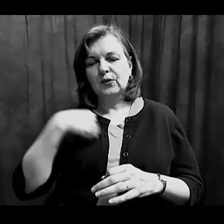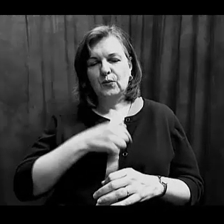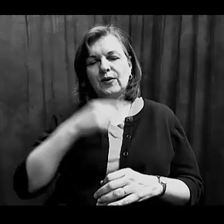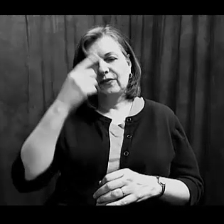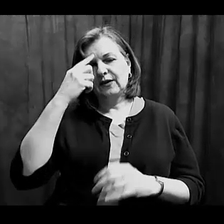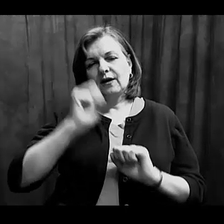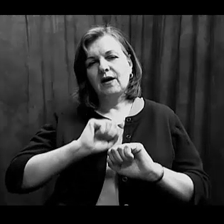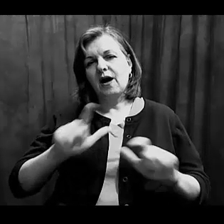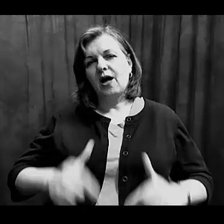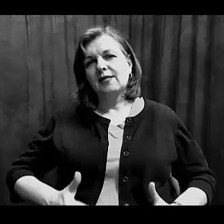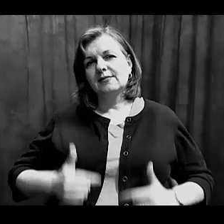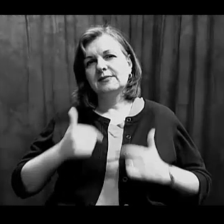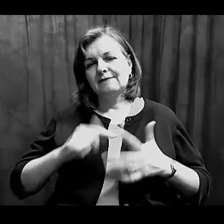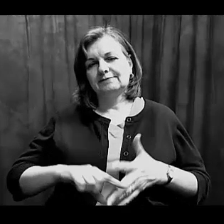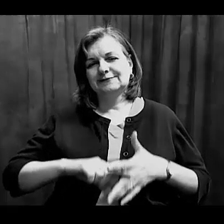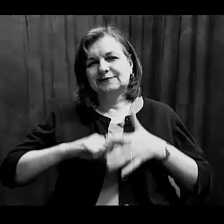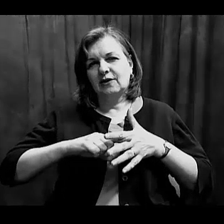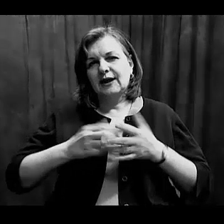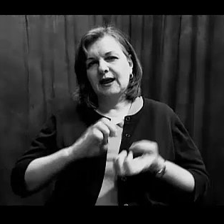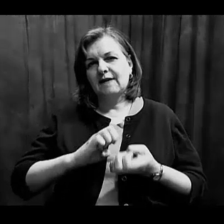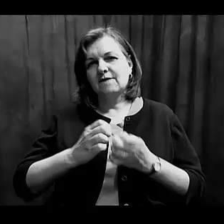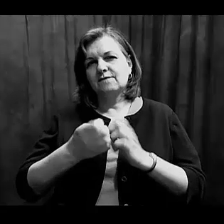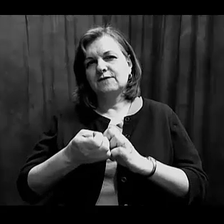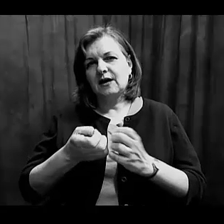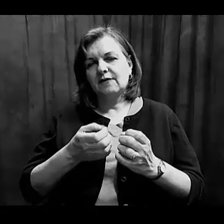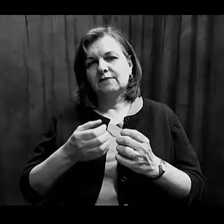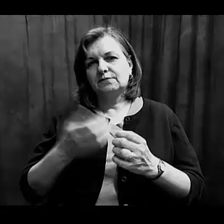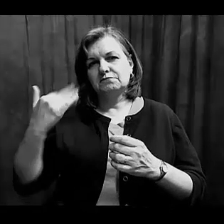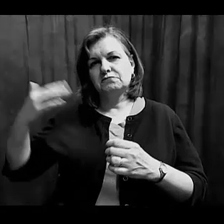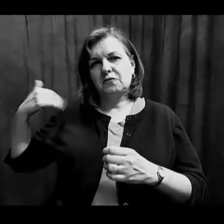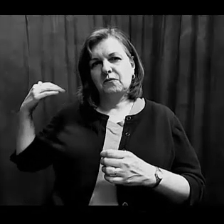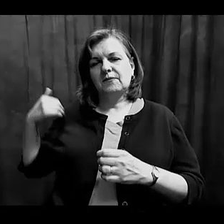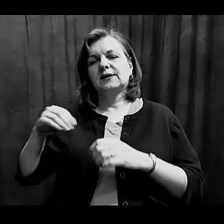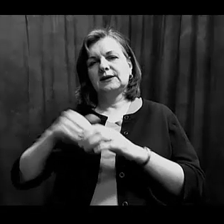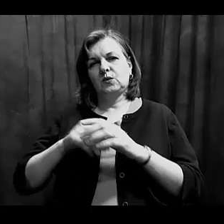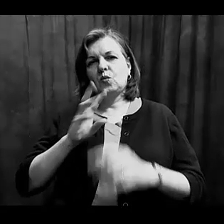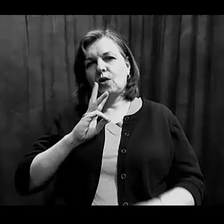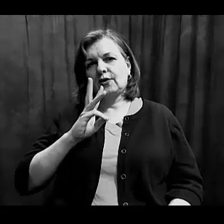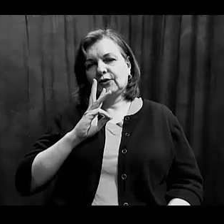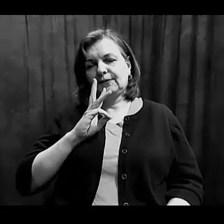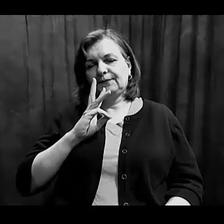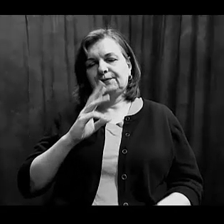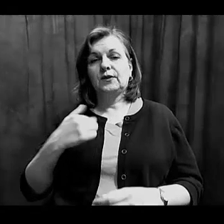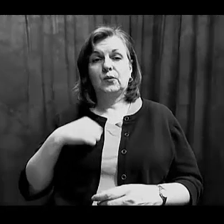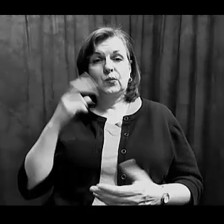in water is we've talked before that we think all life evolved in water